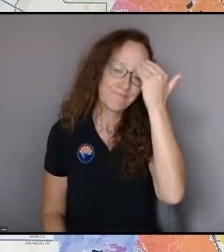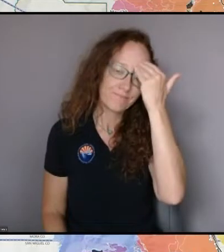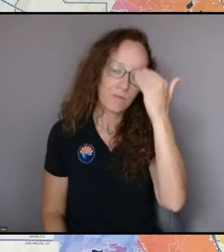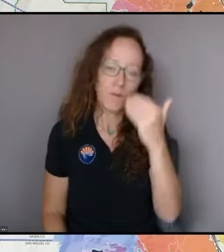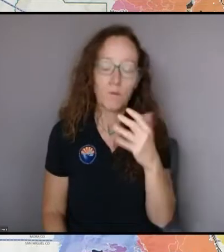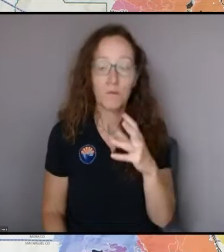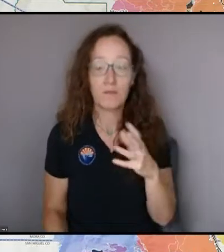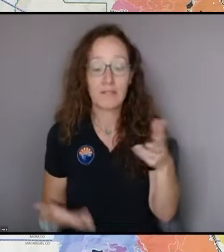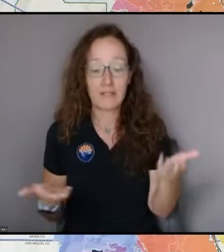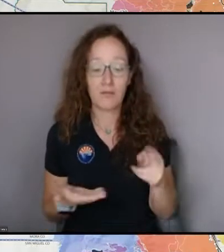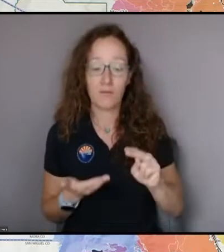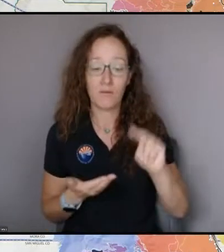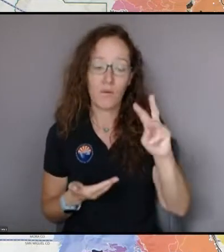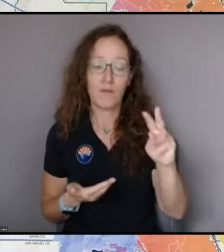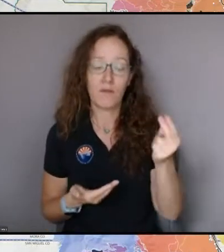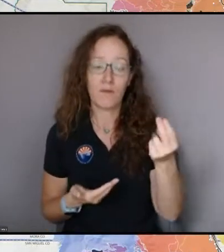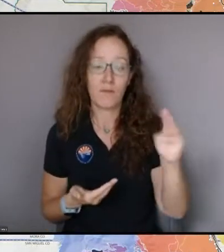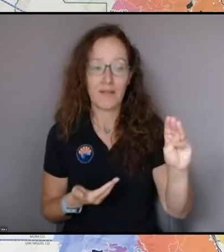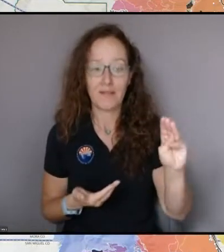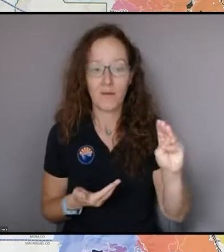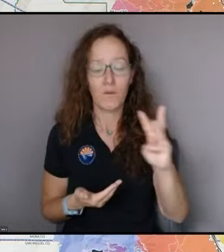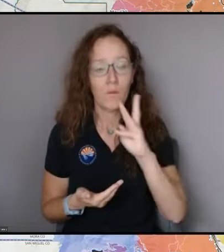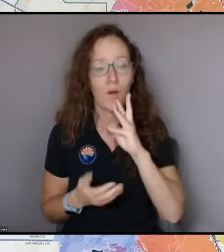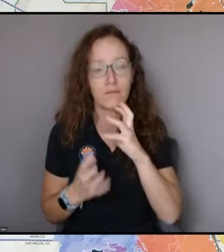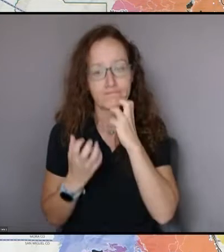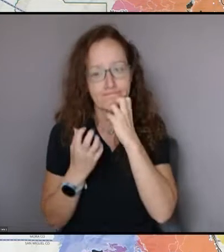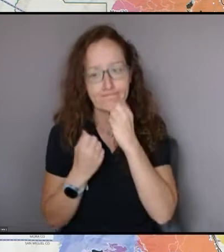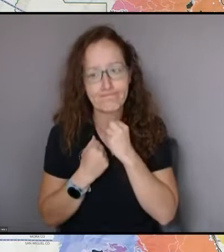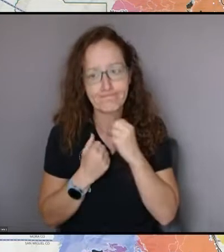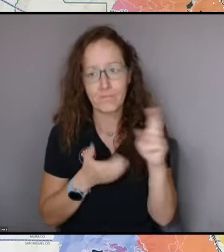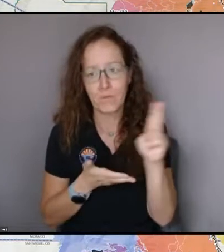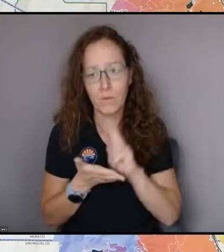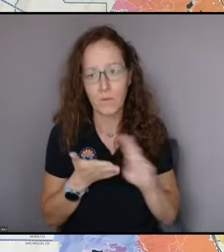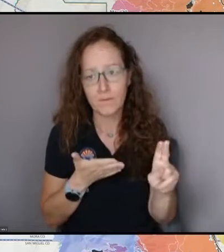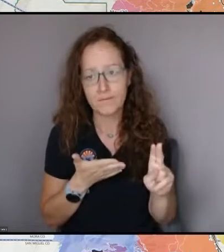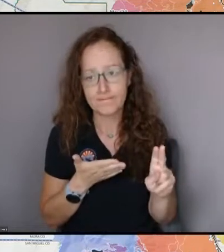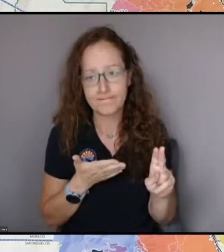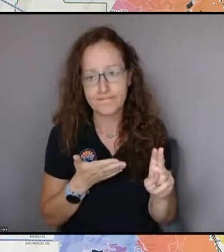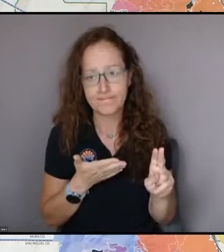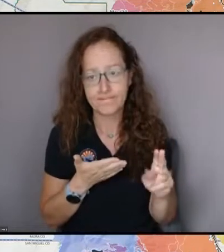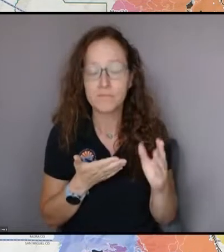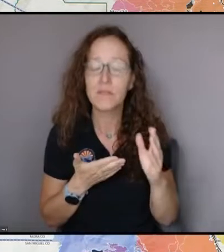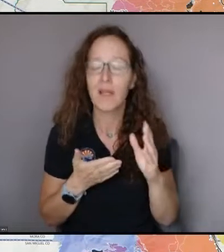Mexico. I mean it's sacred in a lot of places but it's especially sacred here. And that there's a of lands-based